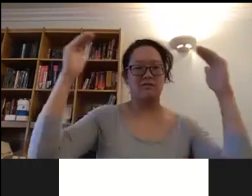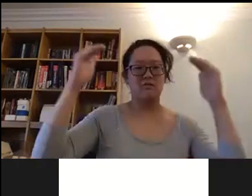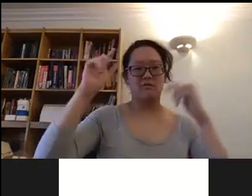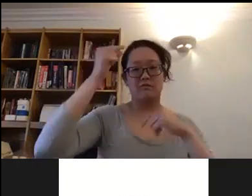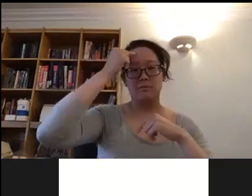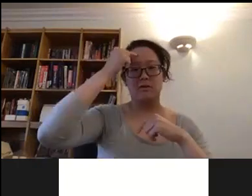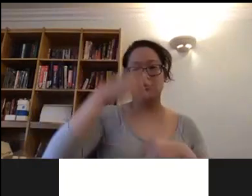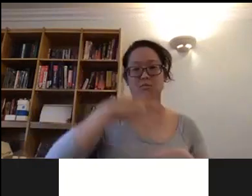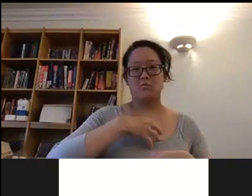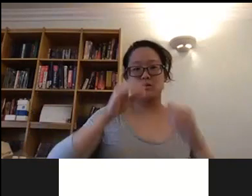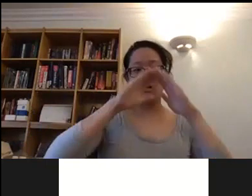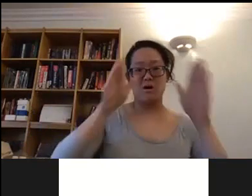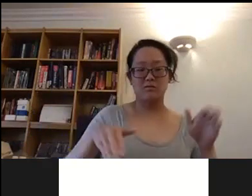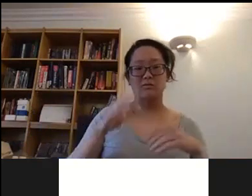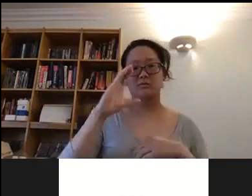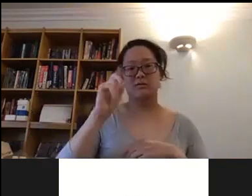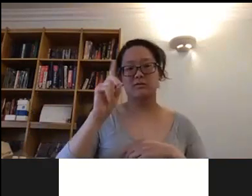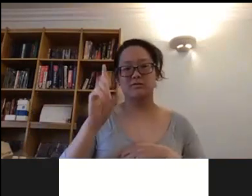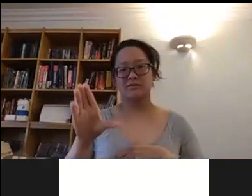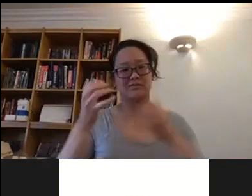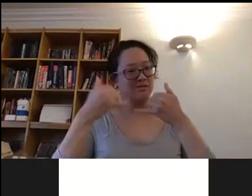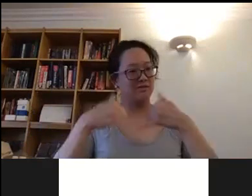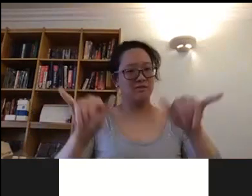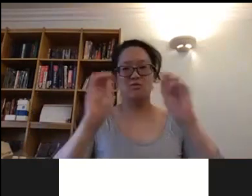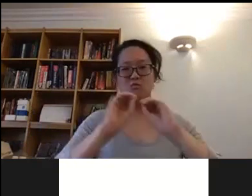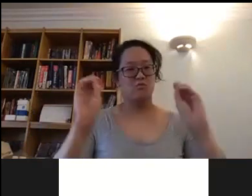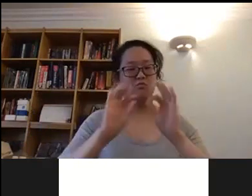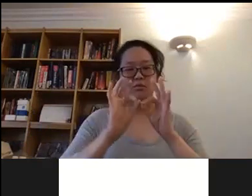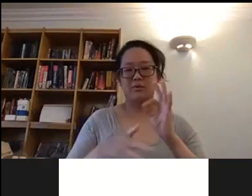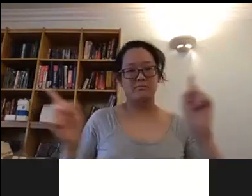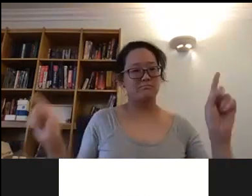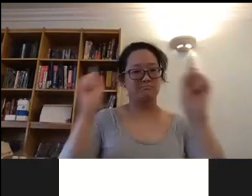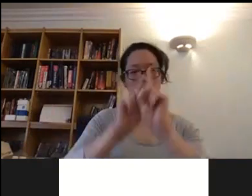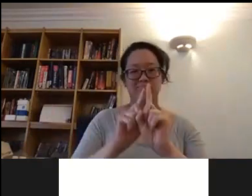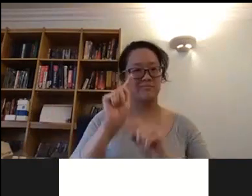On the top level, of government, the White House and the CDC,